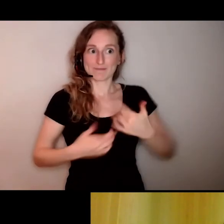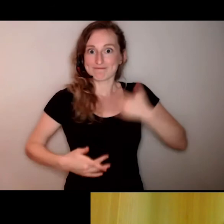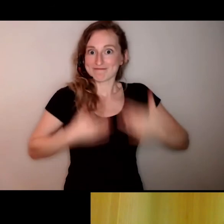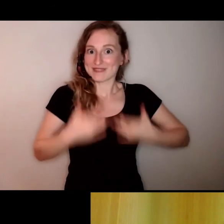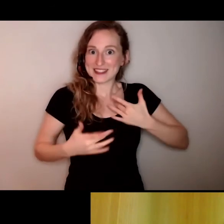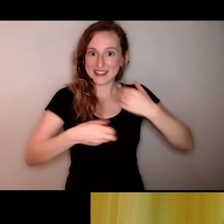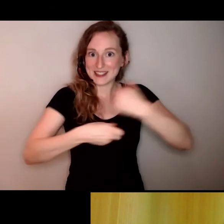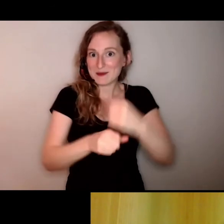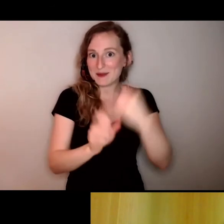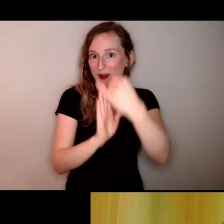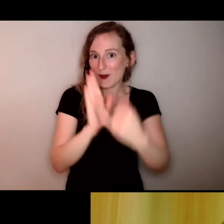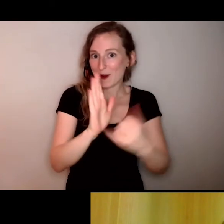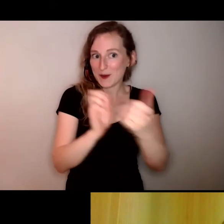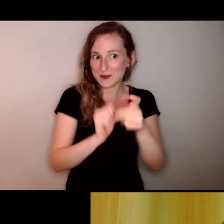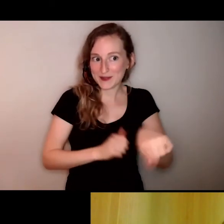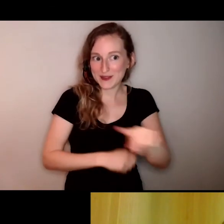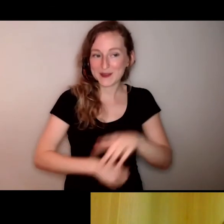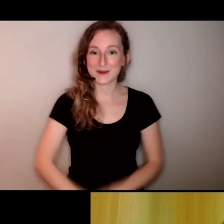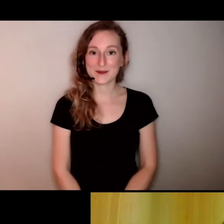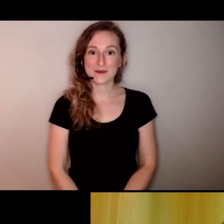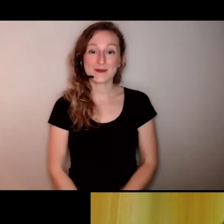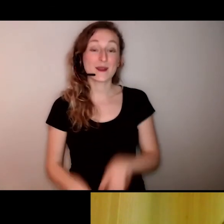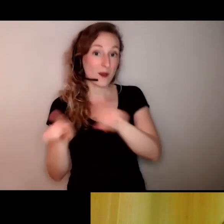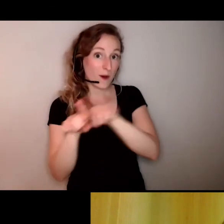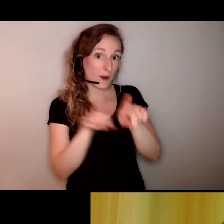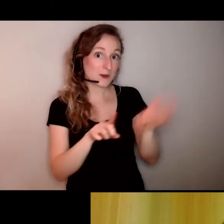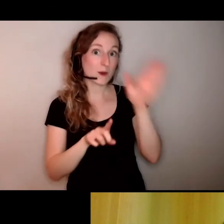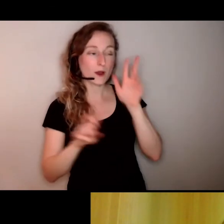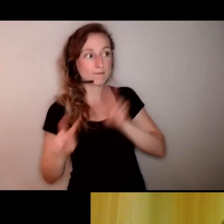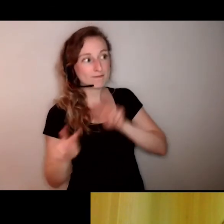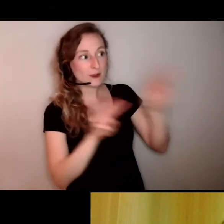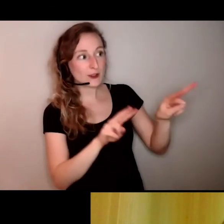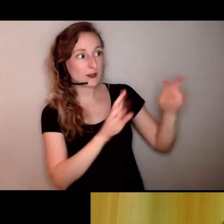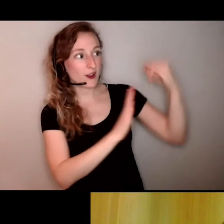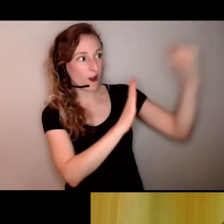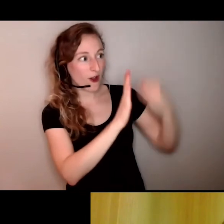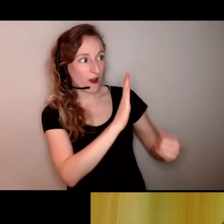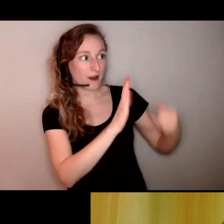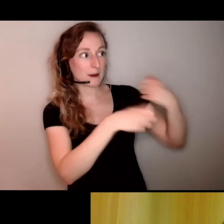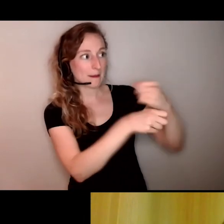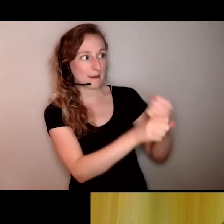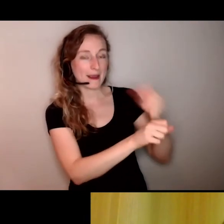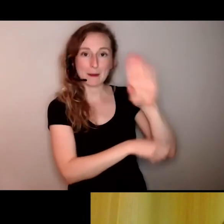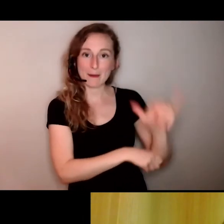We're also going to take a look at a few paintings by Clyfford Still and talk a bit about what we see in them and how they make us feel.